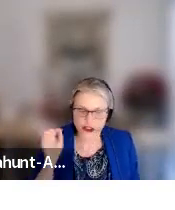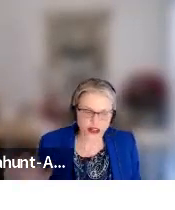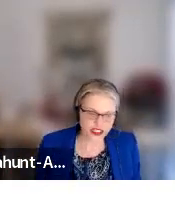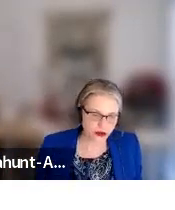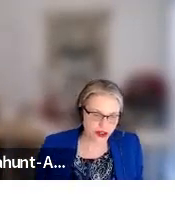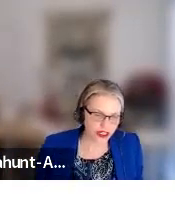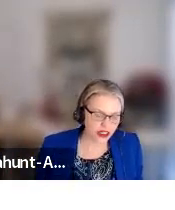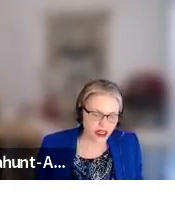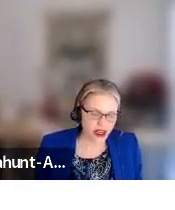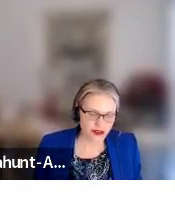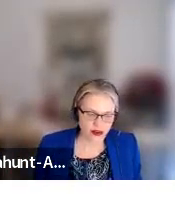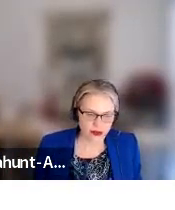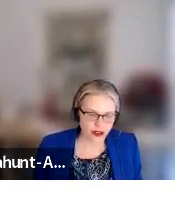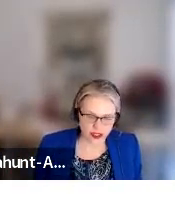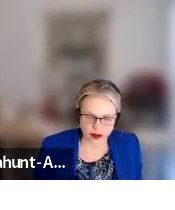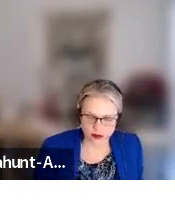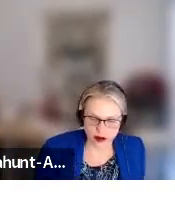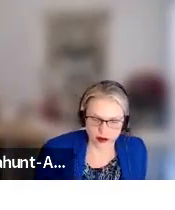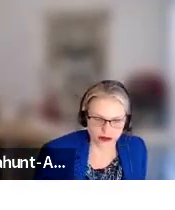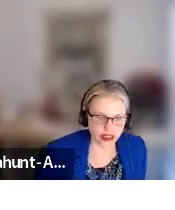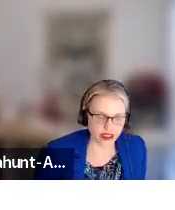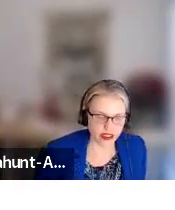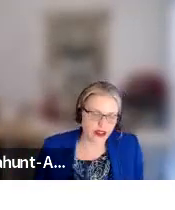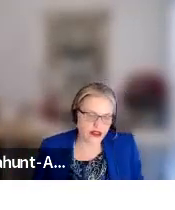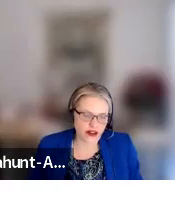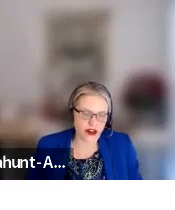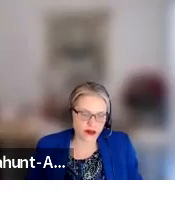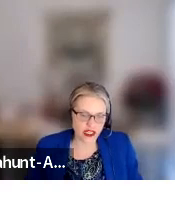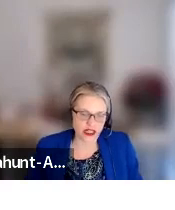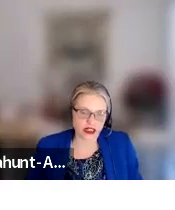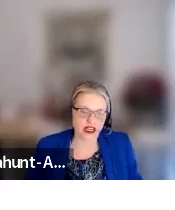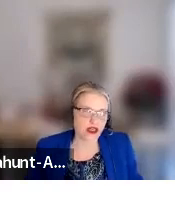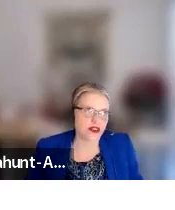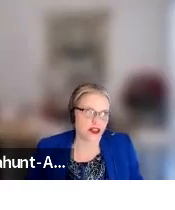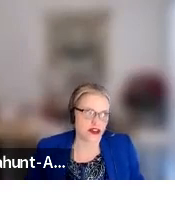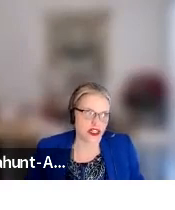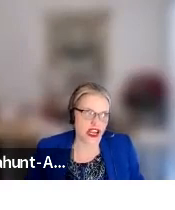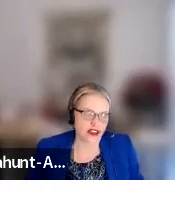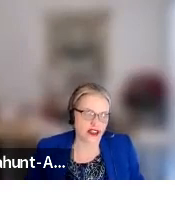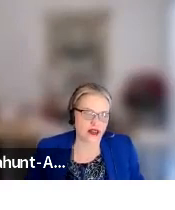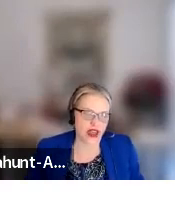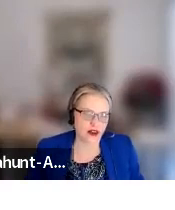So, Tracy Morgan, if you aren't familiar with him, he's a comedian and he was injured in an accident.